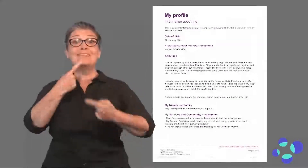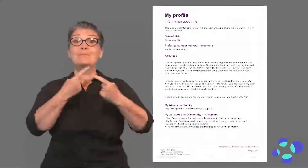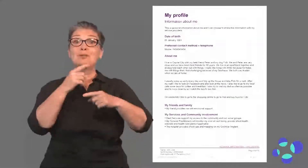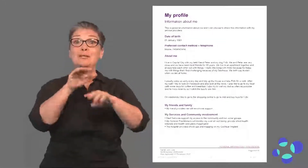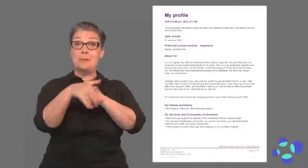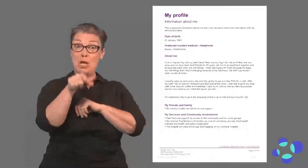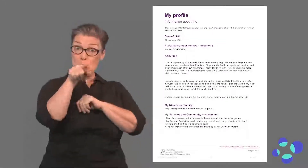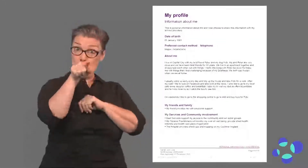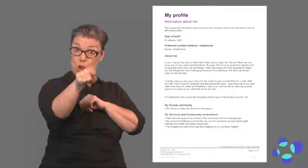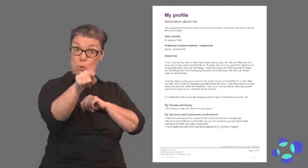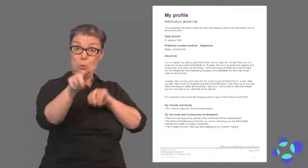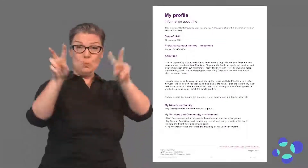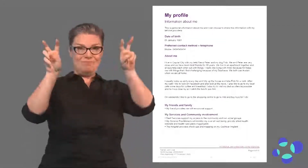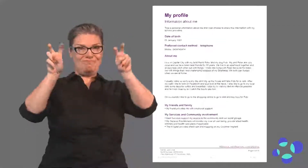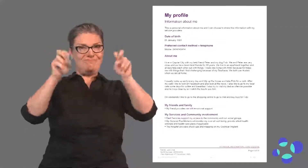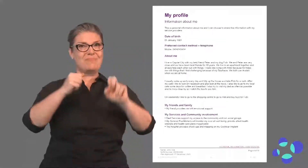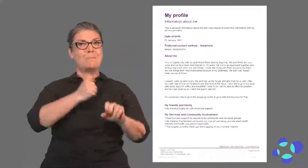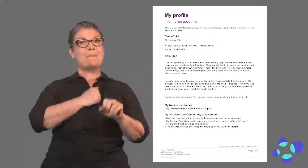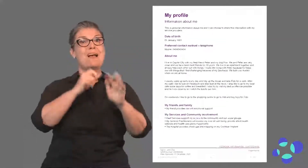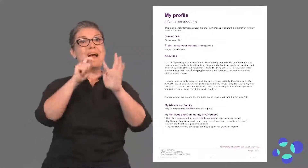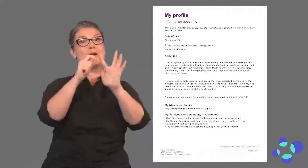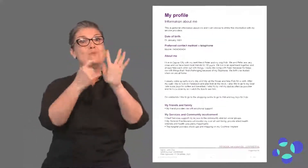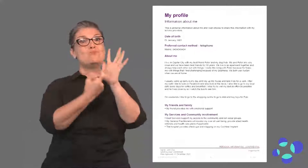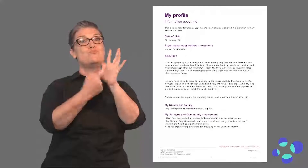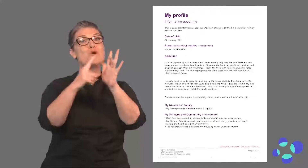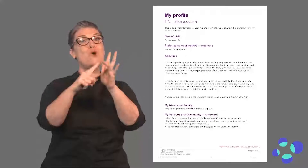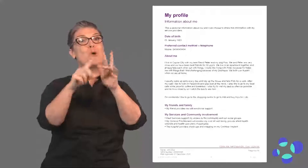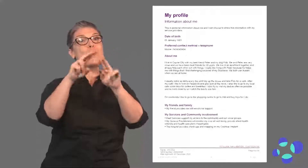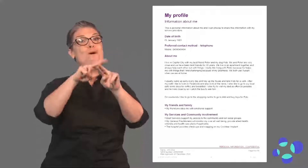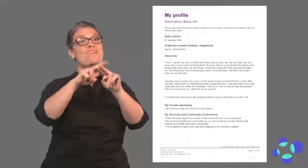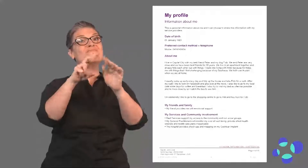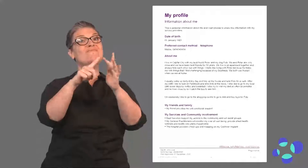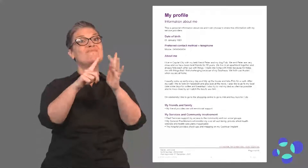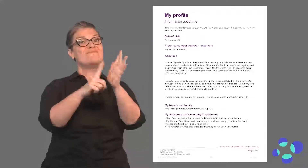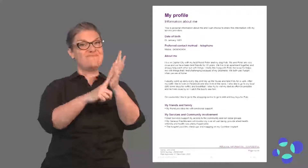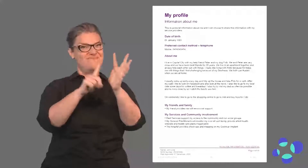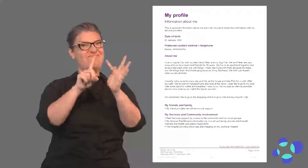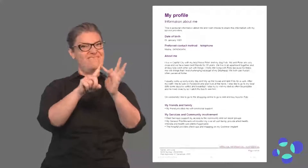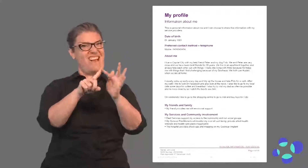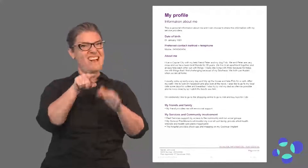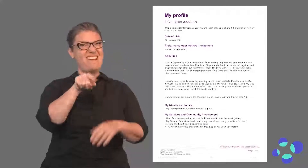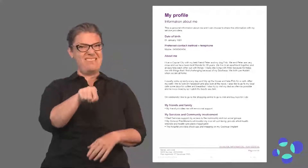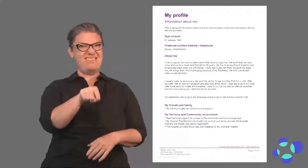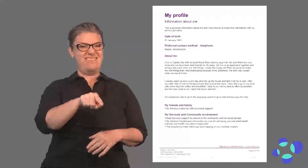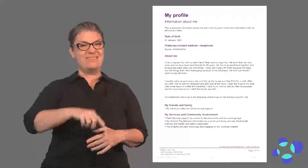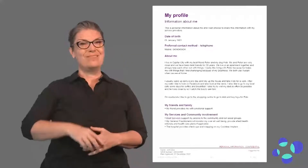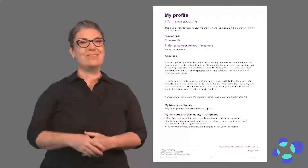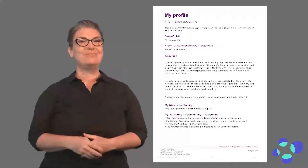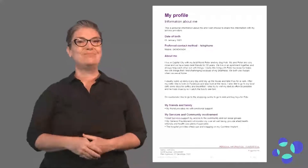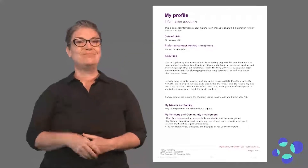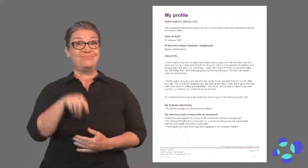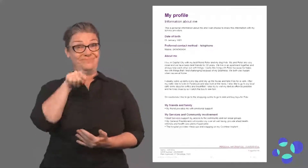Following this, we see information regarding you titled My Profile.